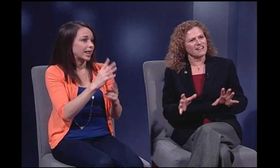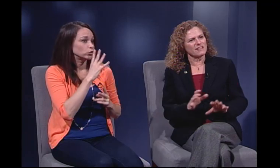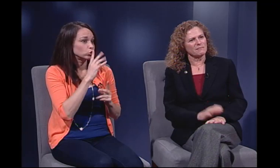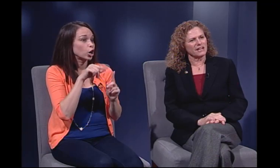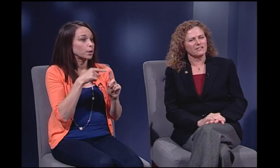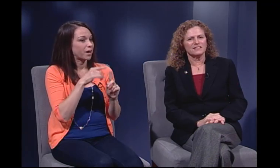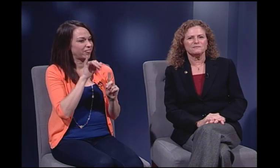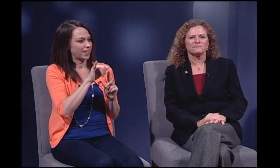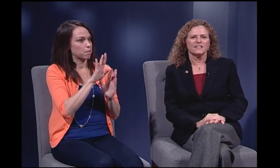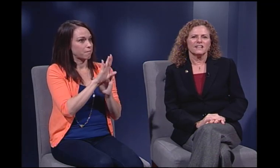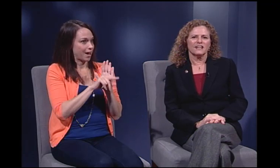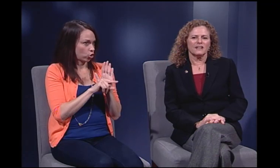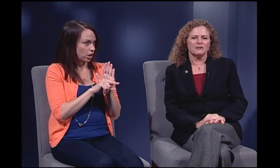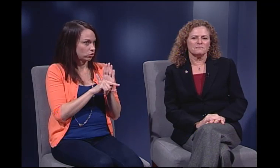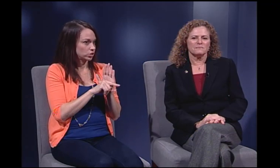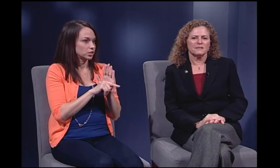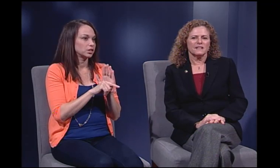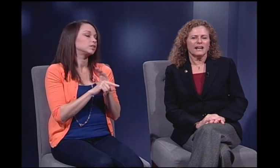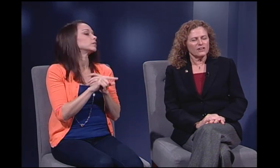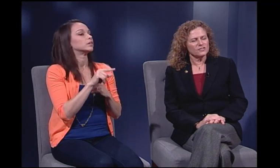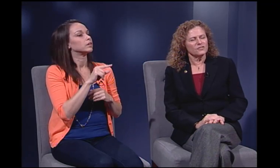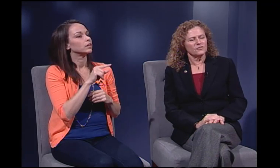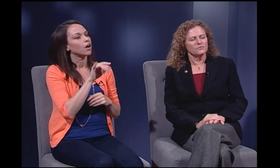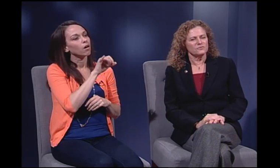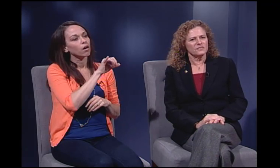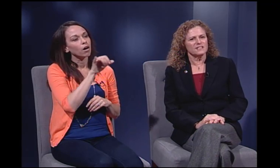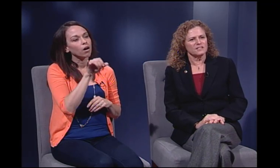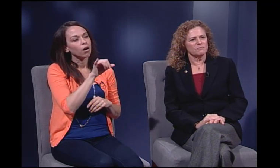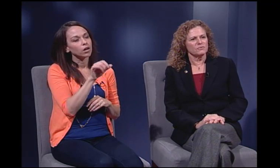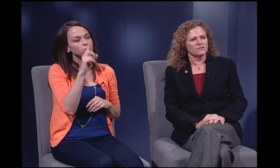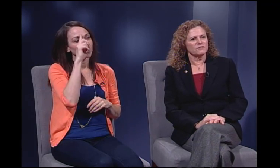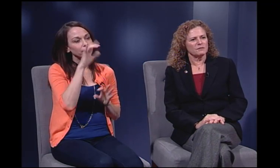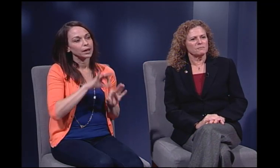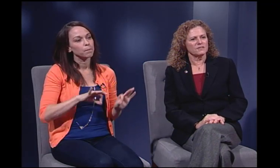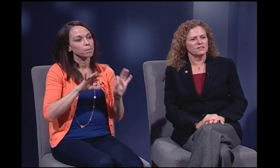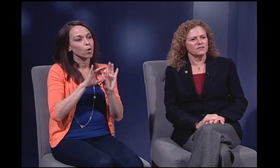that I have that background. I also think it's important for people to know